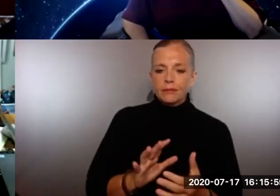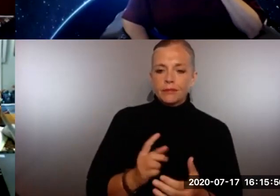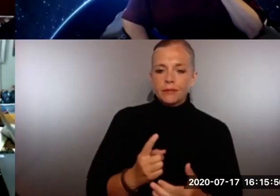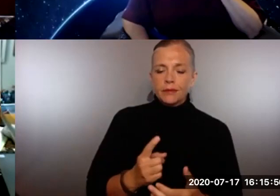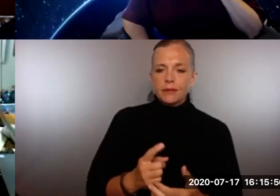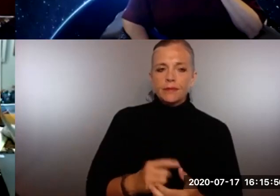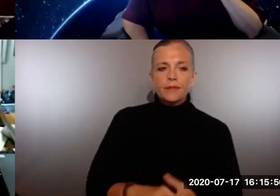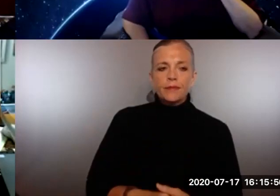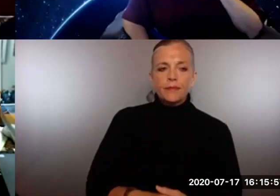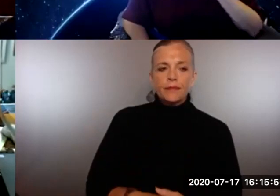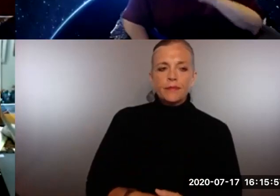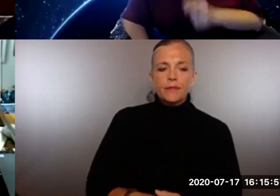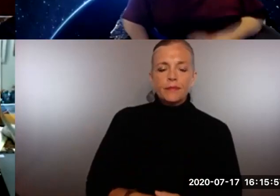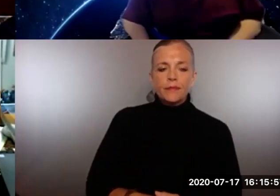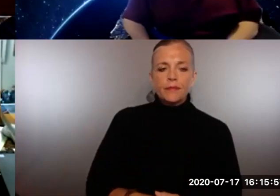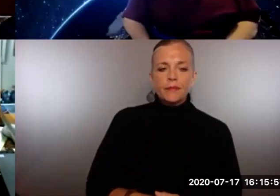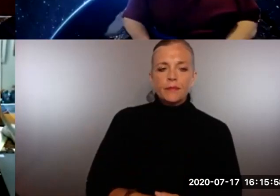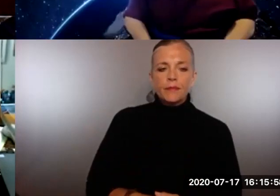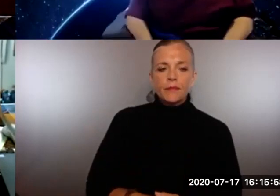Hari, back to you.